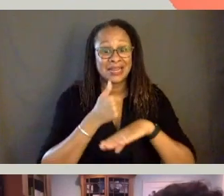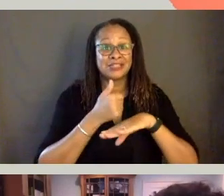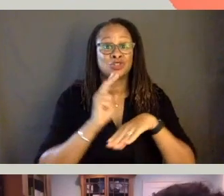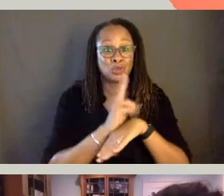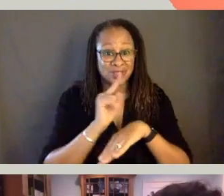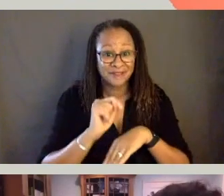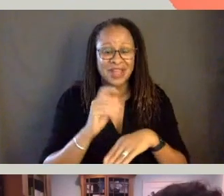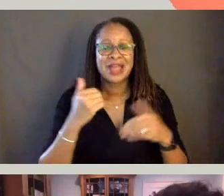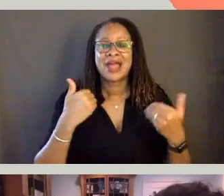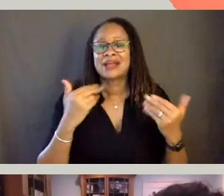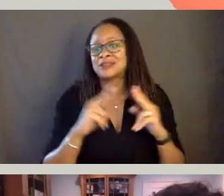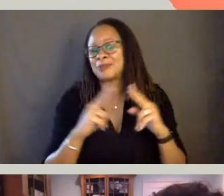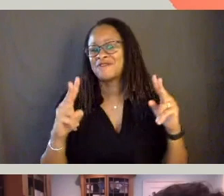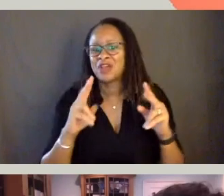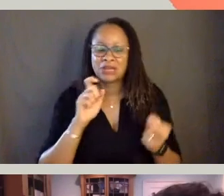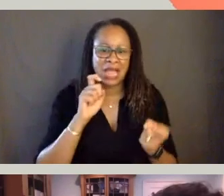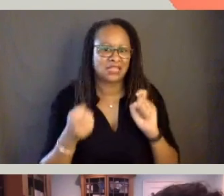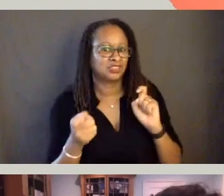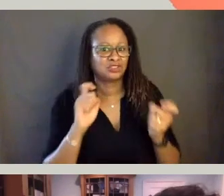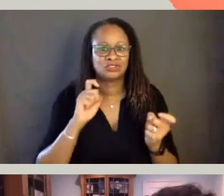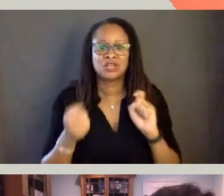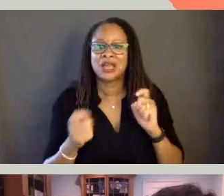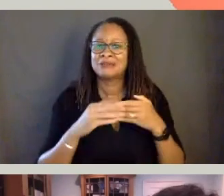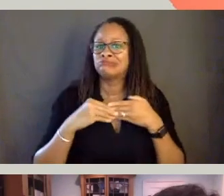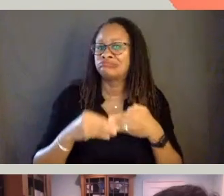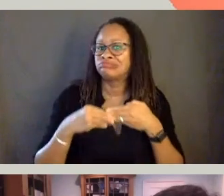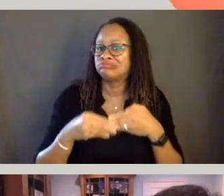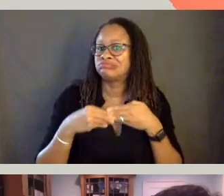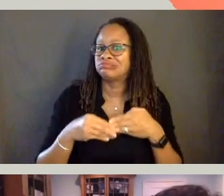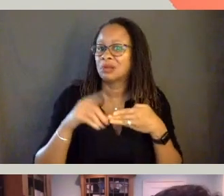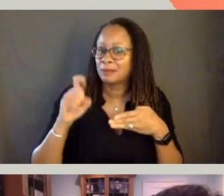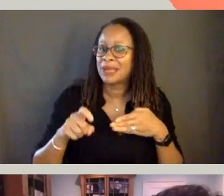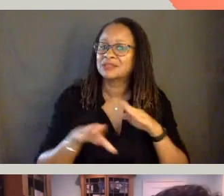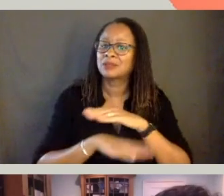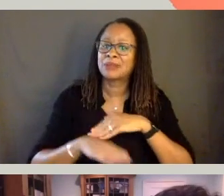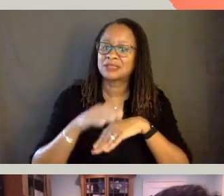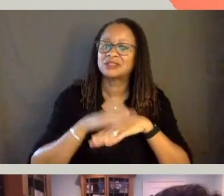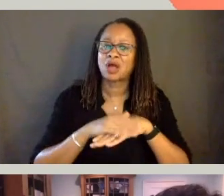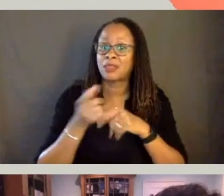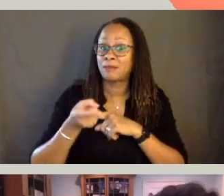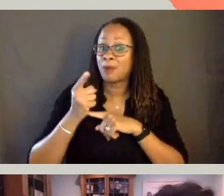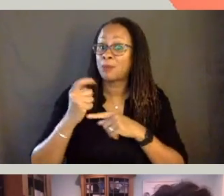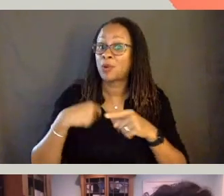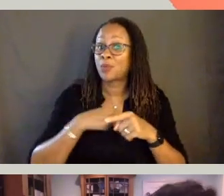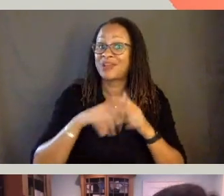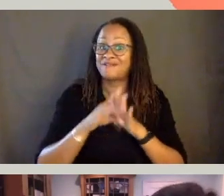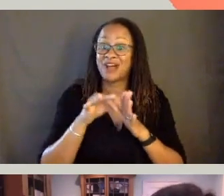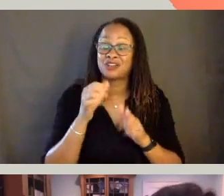had to be very agile and very nimble based on the moment we find ourselves in press of course.